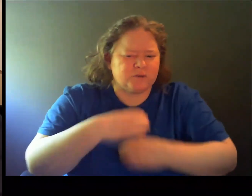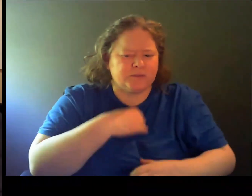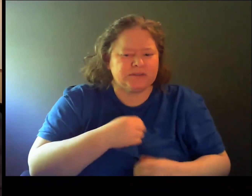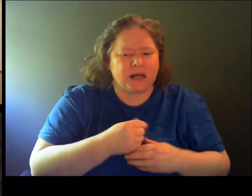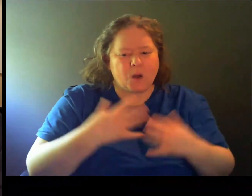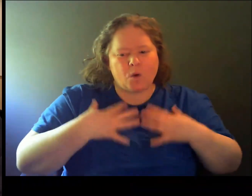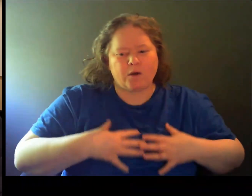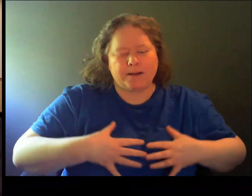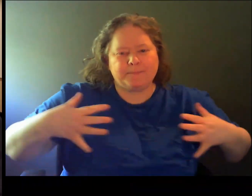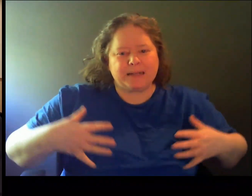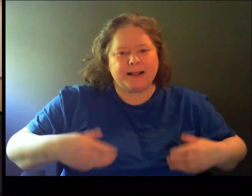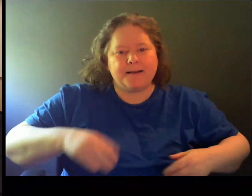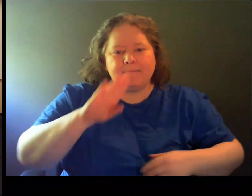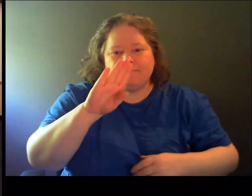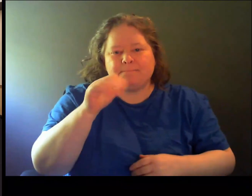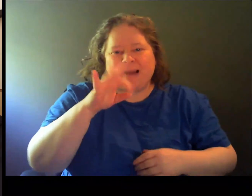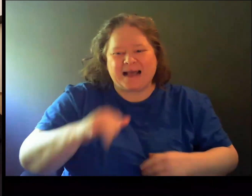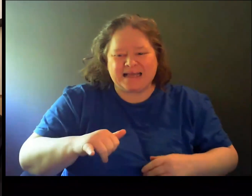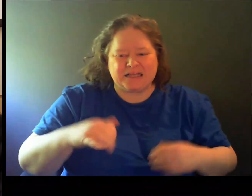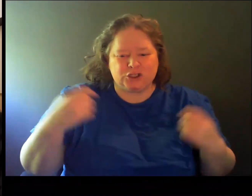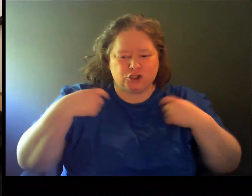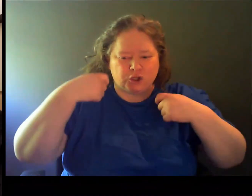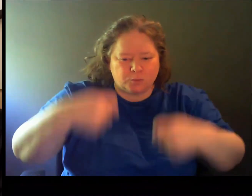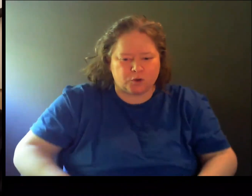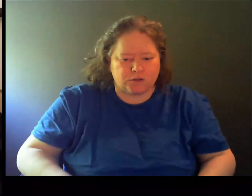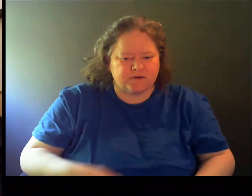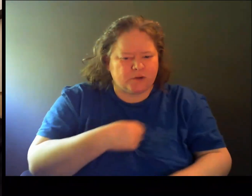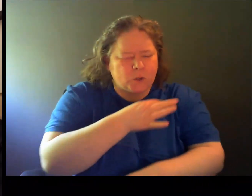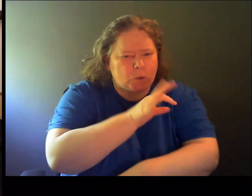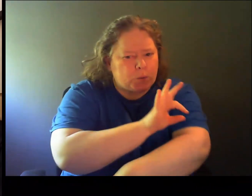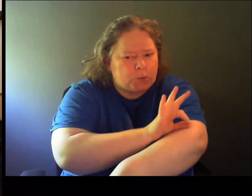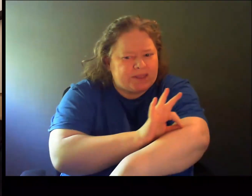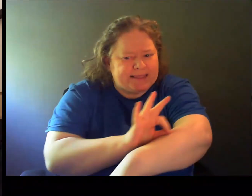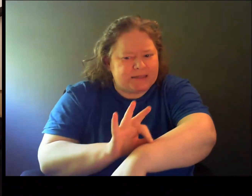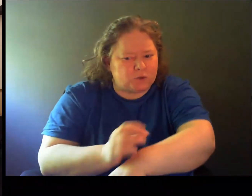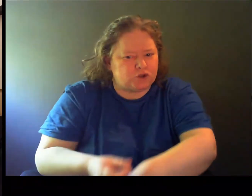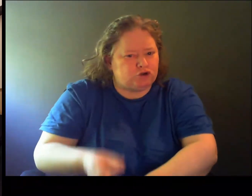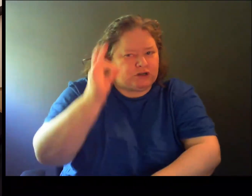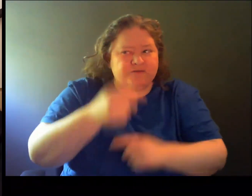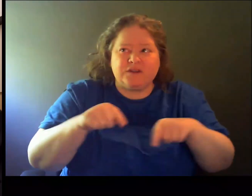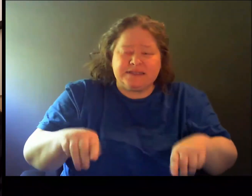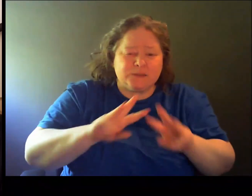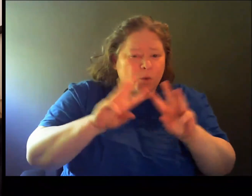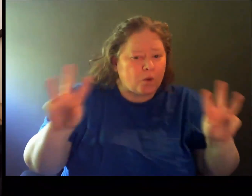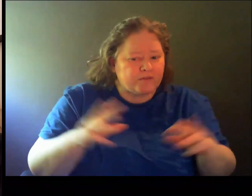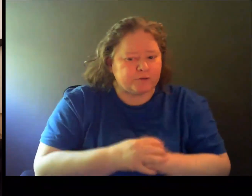It's like wearing a big baggy jumper, but it's very thin, so it's great for this weather.